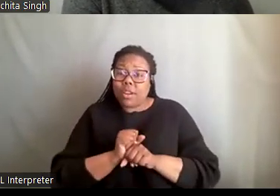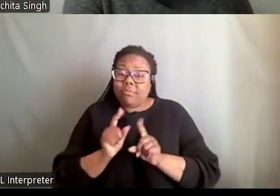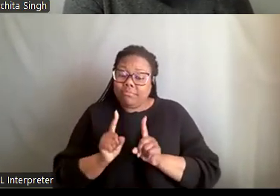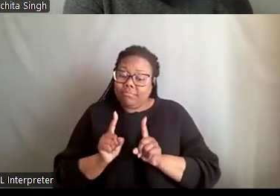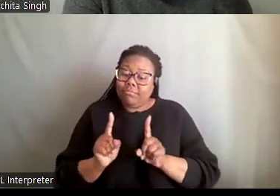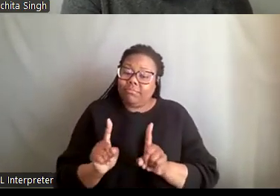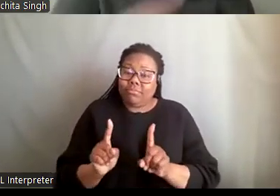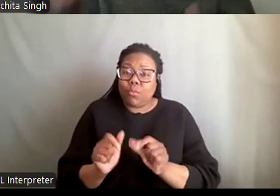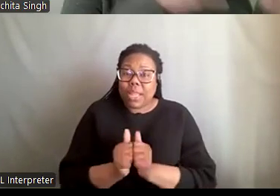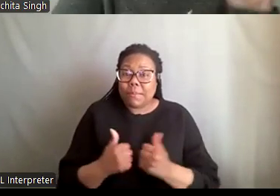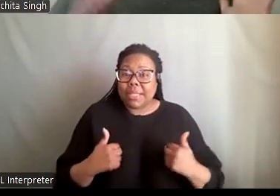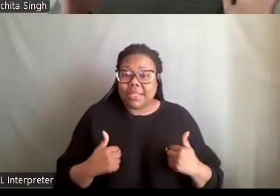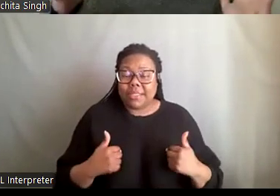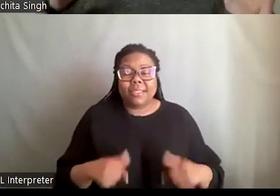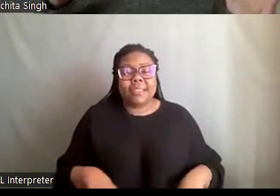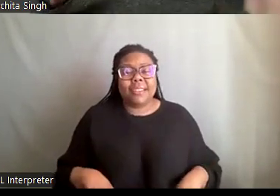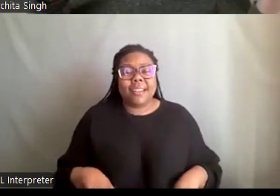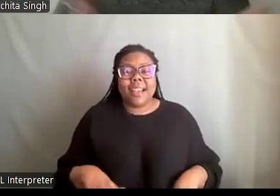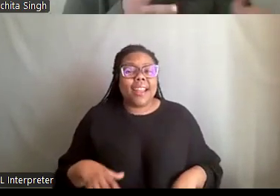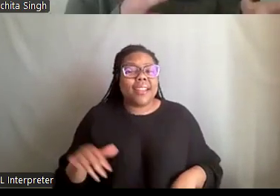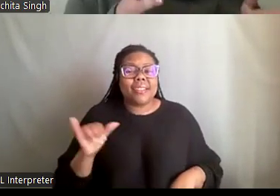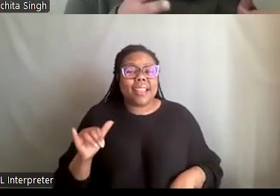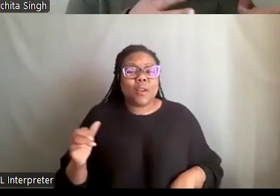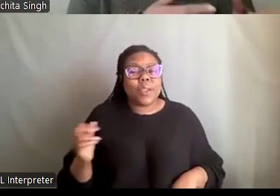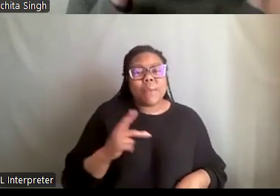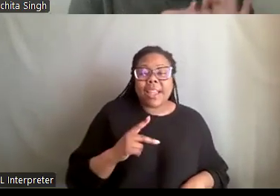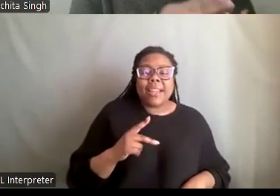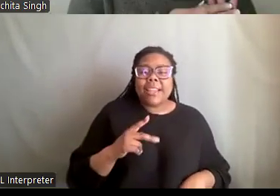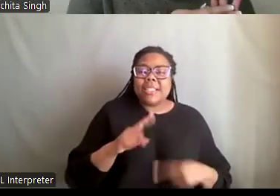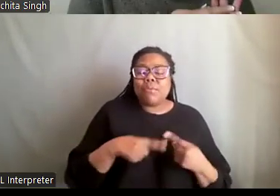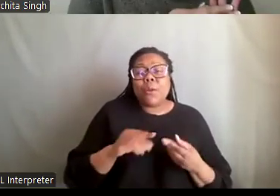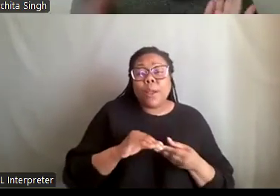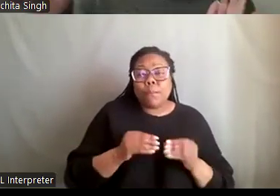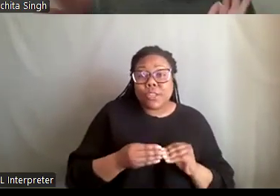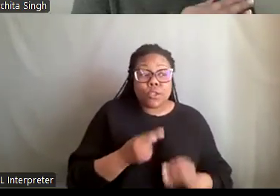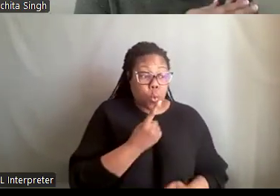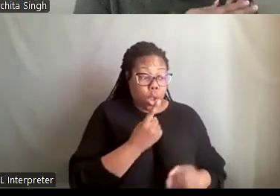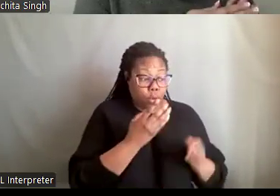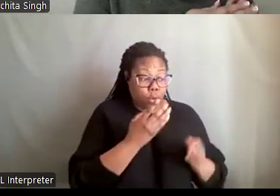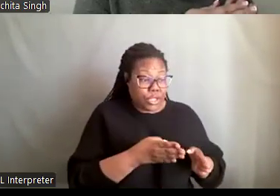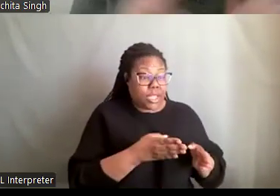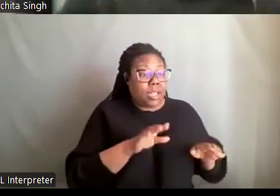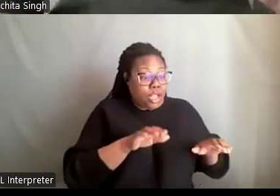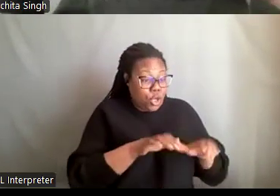will join me and also do the work alongside me. And again, it's like going back to what I said in the beginning. It's